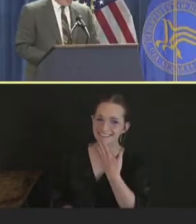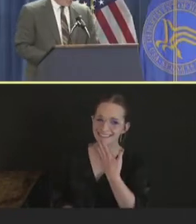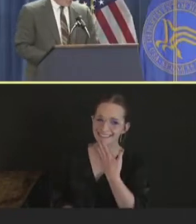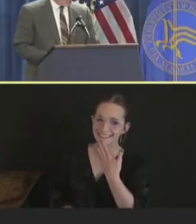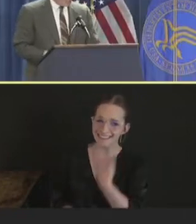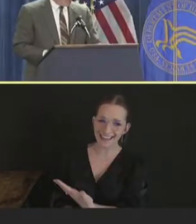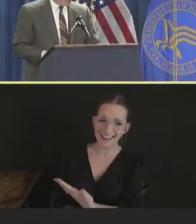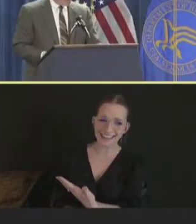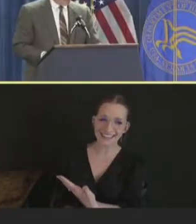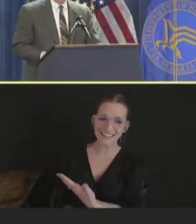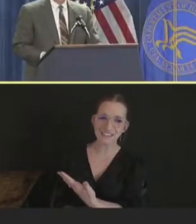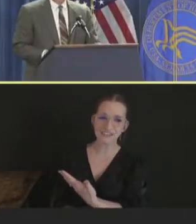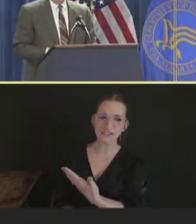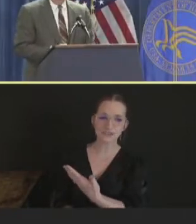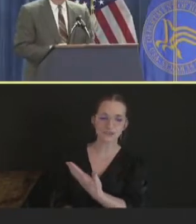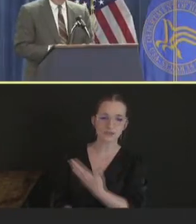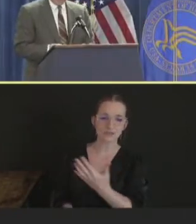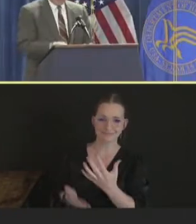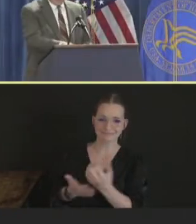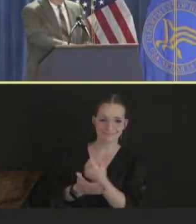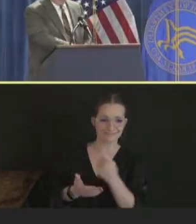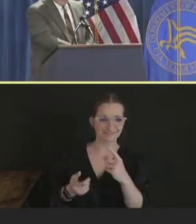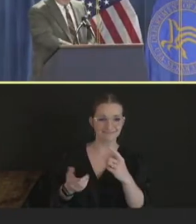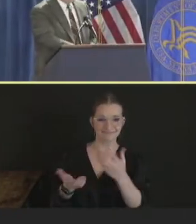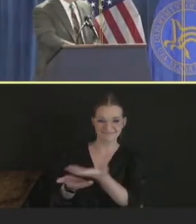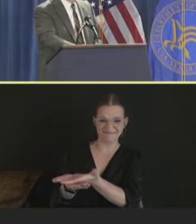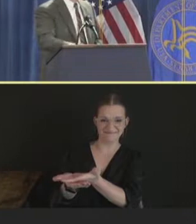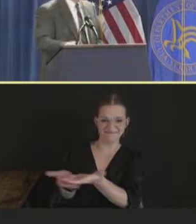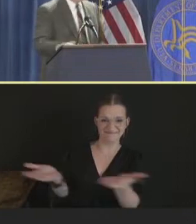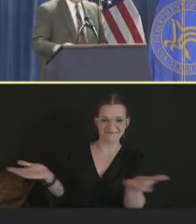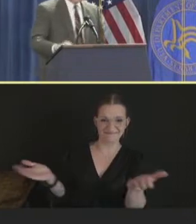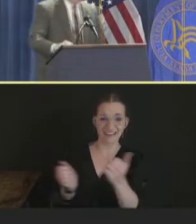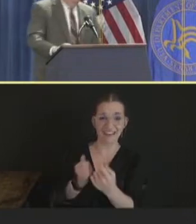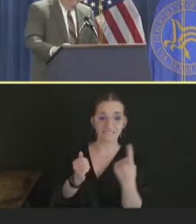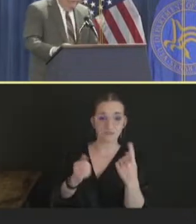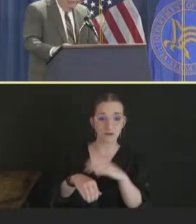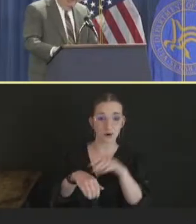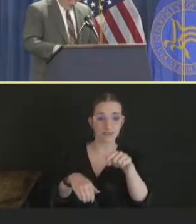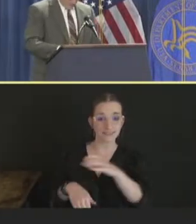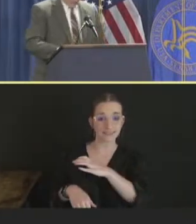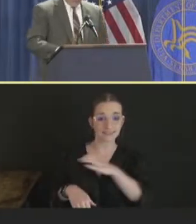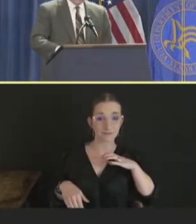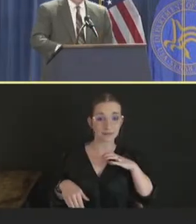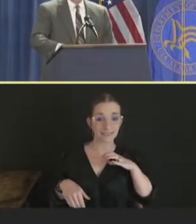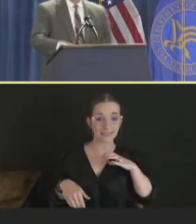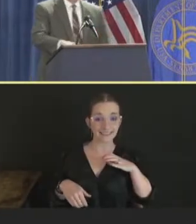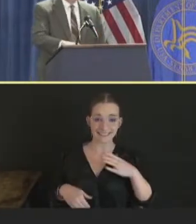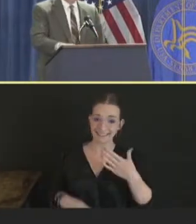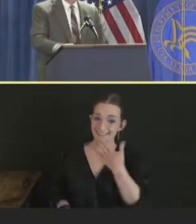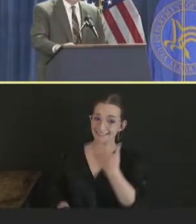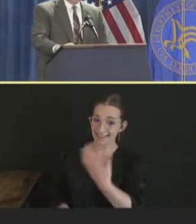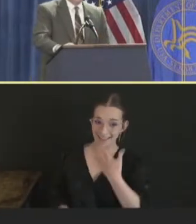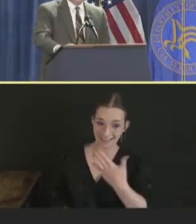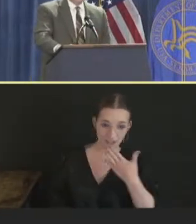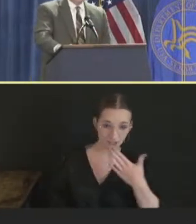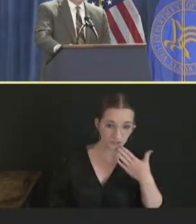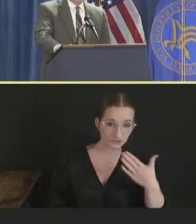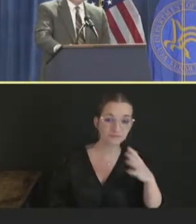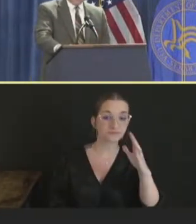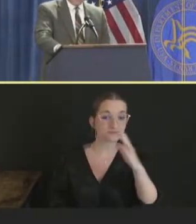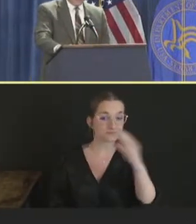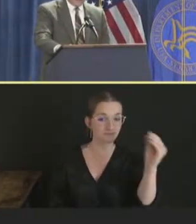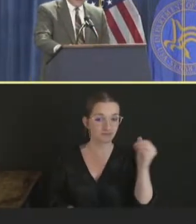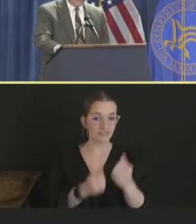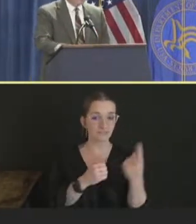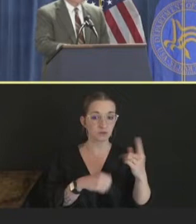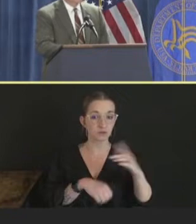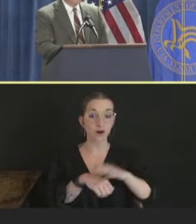Thanks in advance to everyone on our committee and everyone on our subcommittee who's put